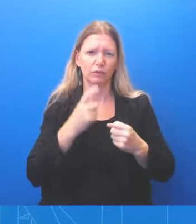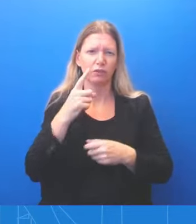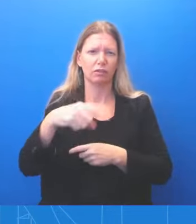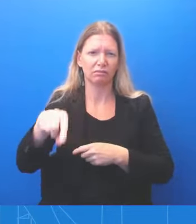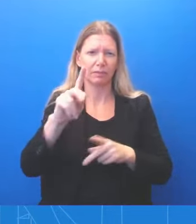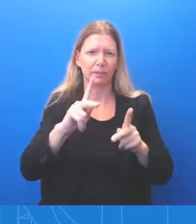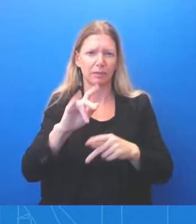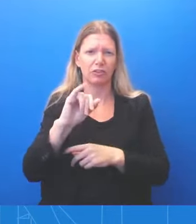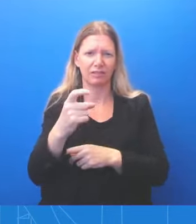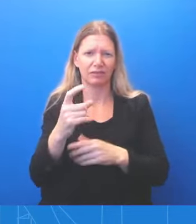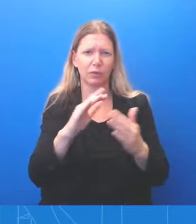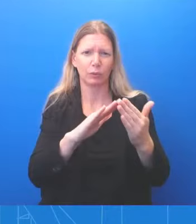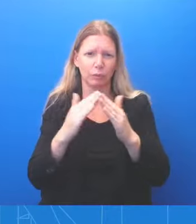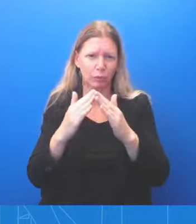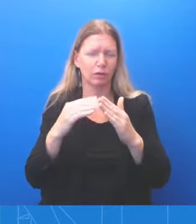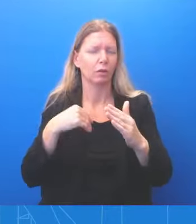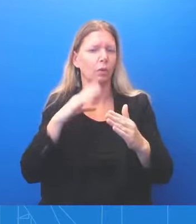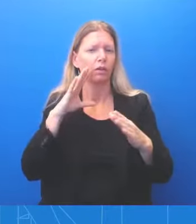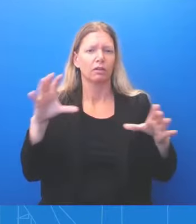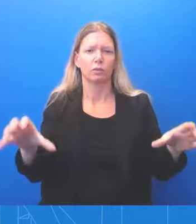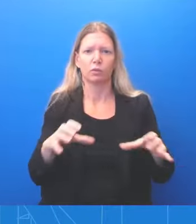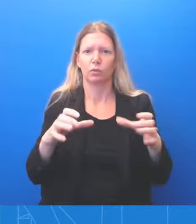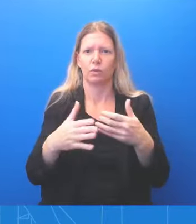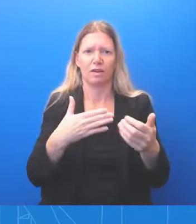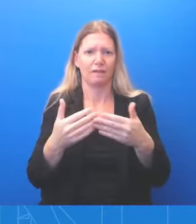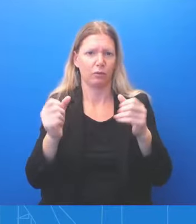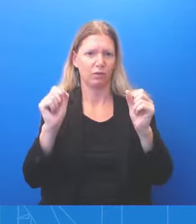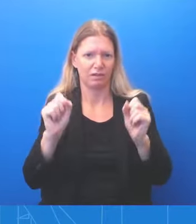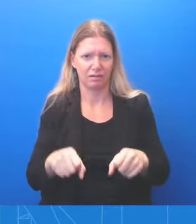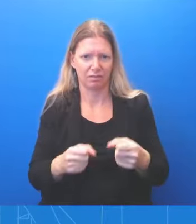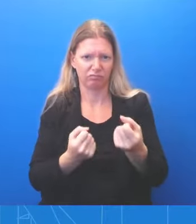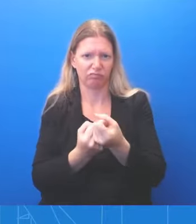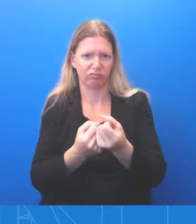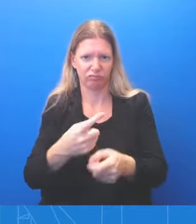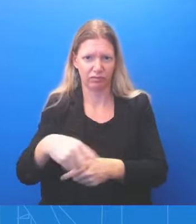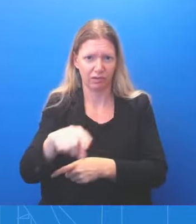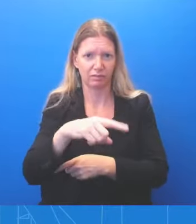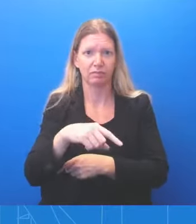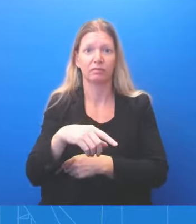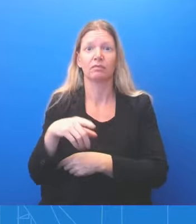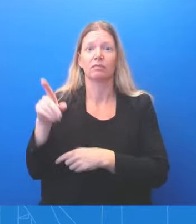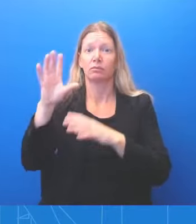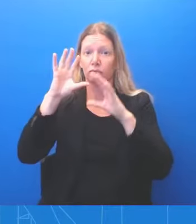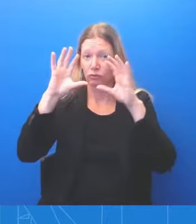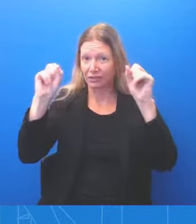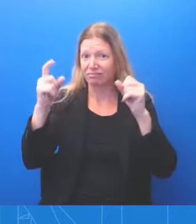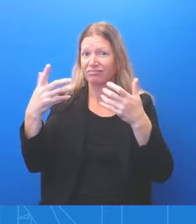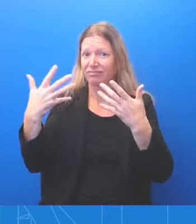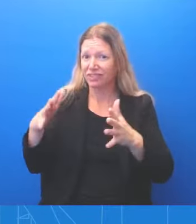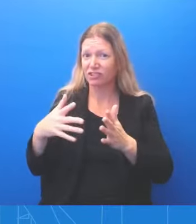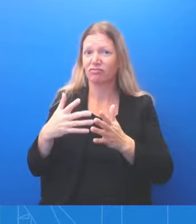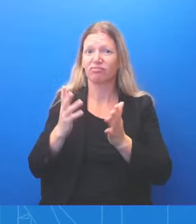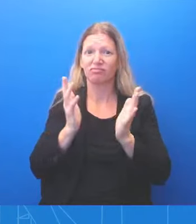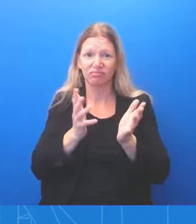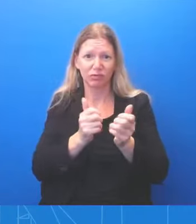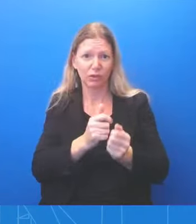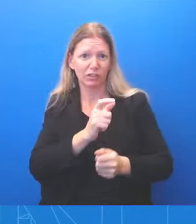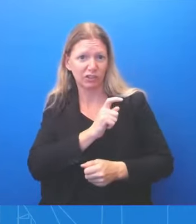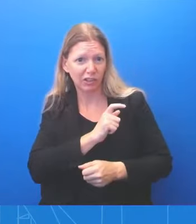We -- the President spoke to the sheriff. He spoke to the mayor. So, don't -- just don't have anything else to share beyond that. The Press: On Vietnam,